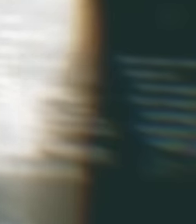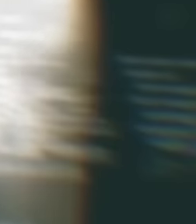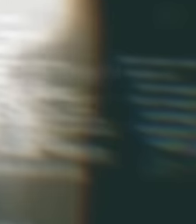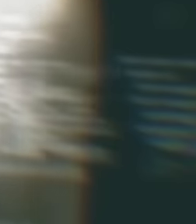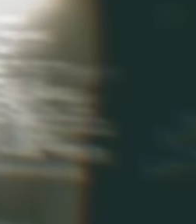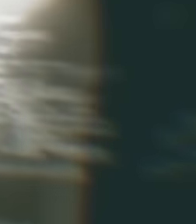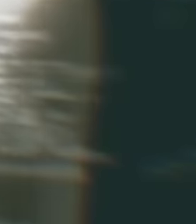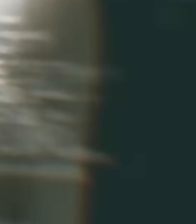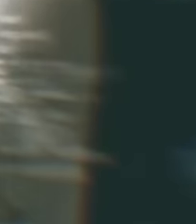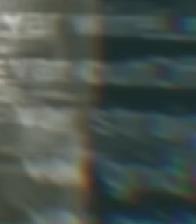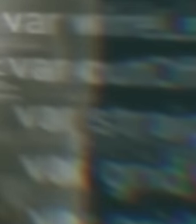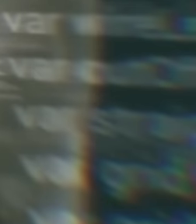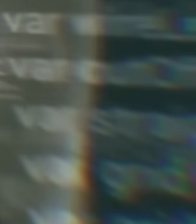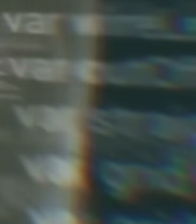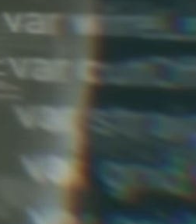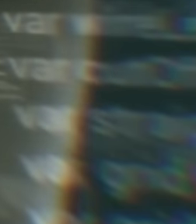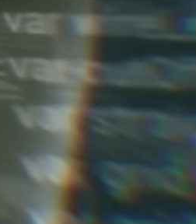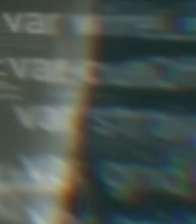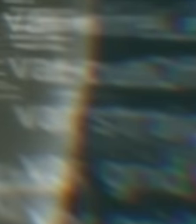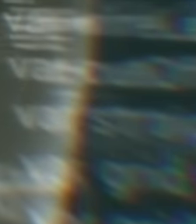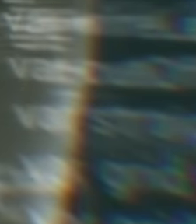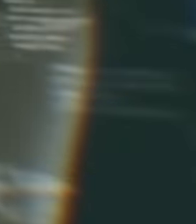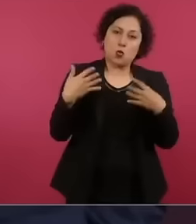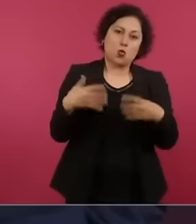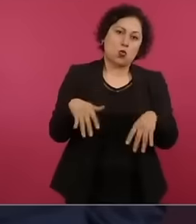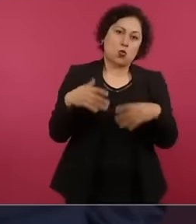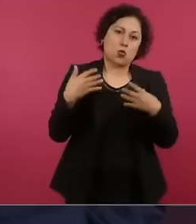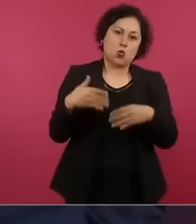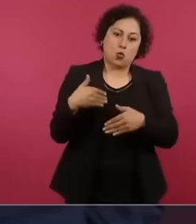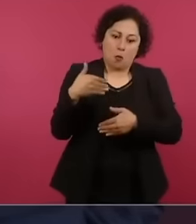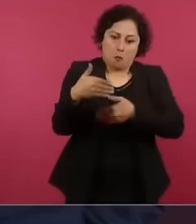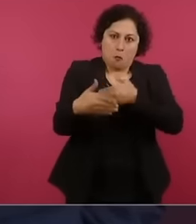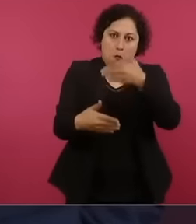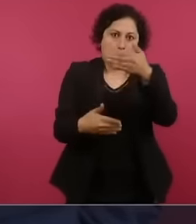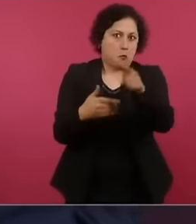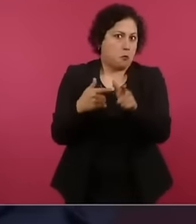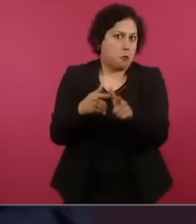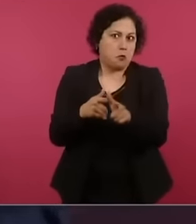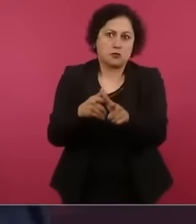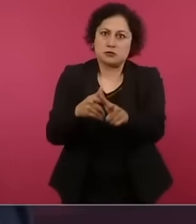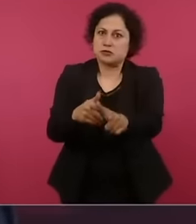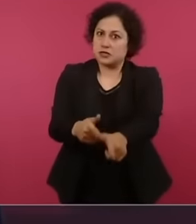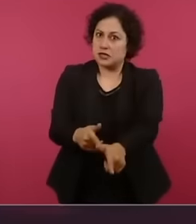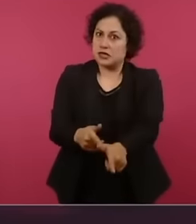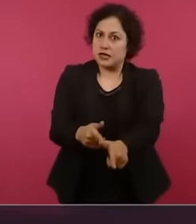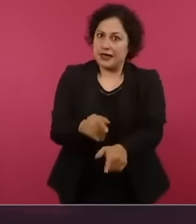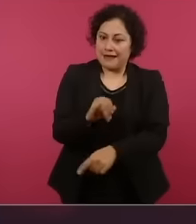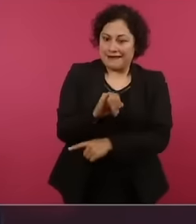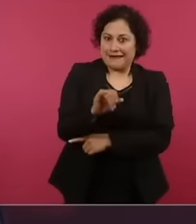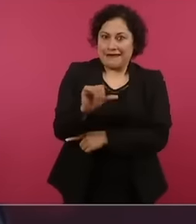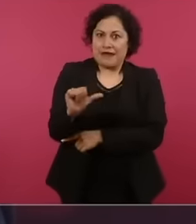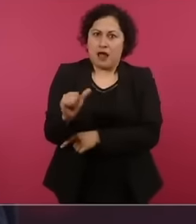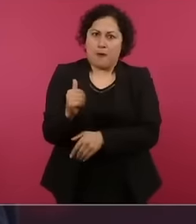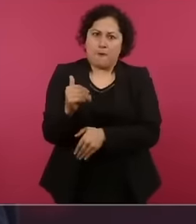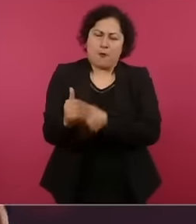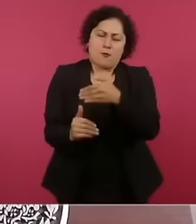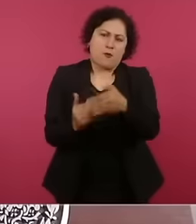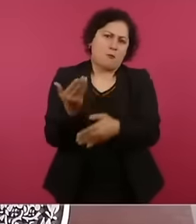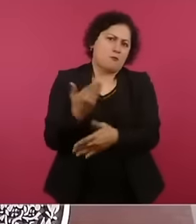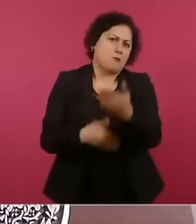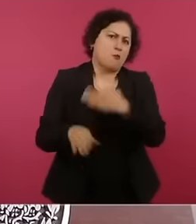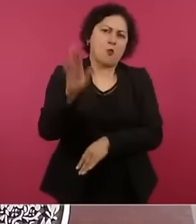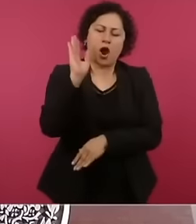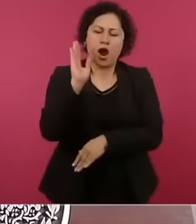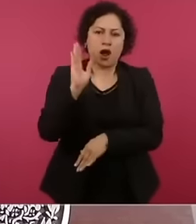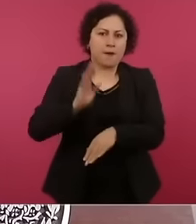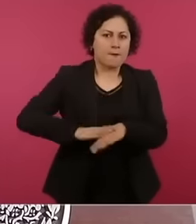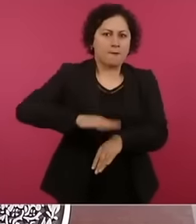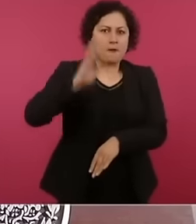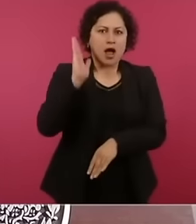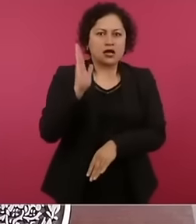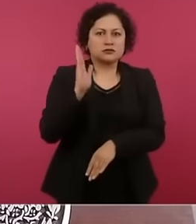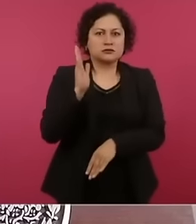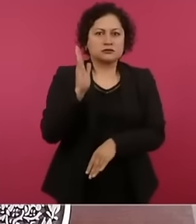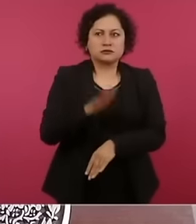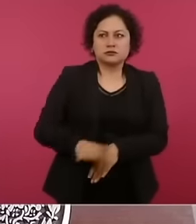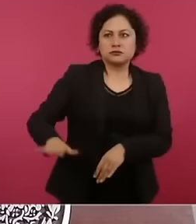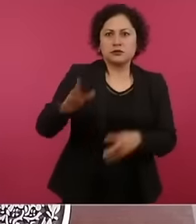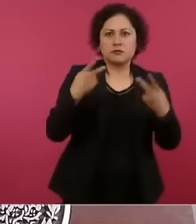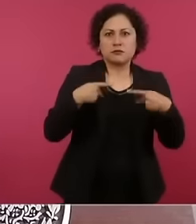And perfecting then we have to inform enough to avoid